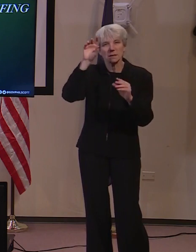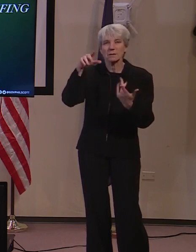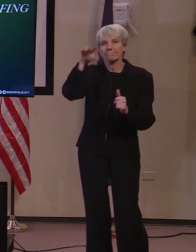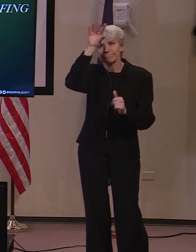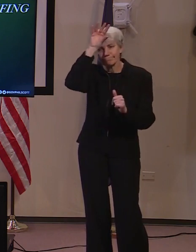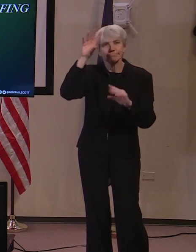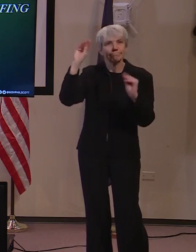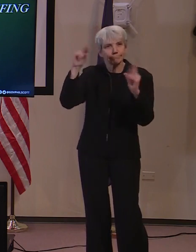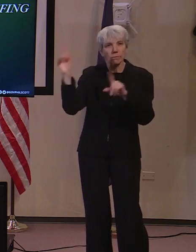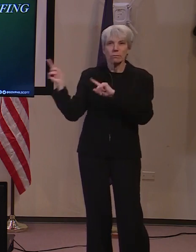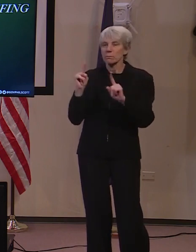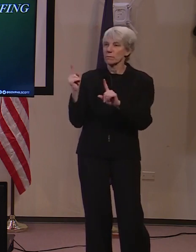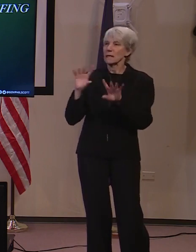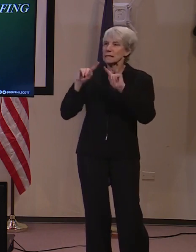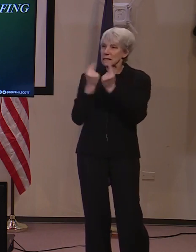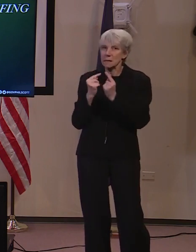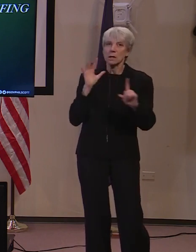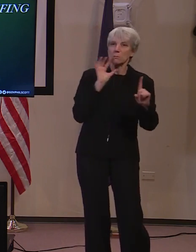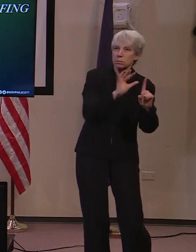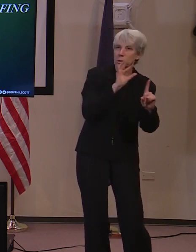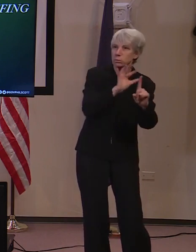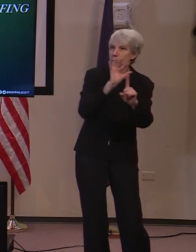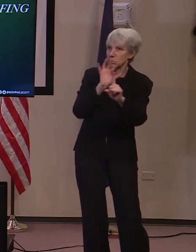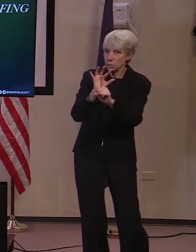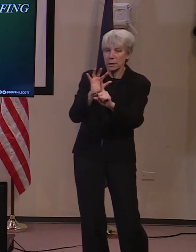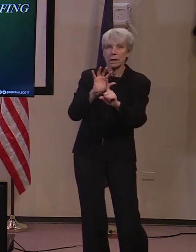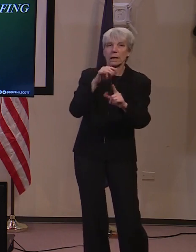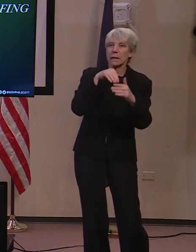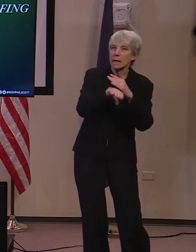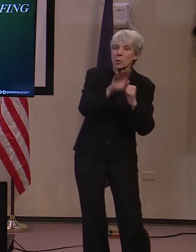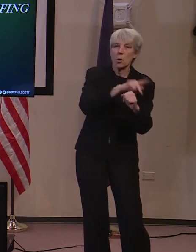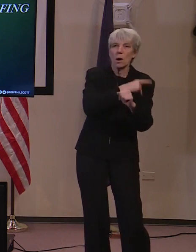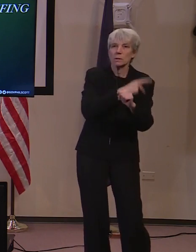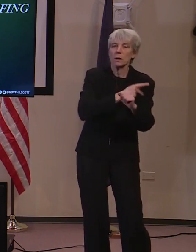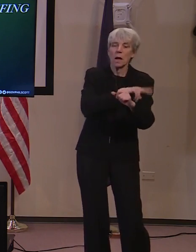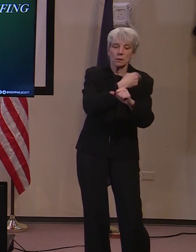will provide additional monoclonal antibody capabilities at hospitals